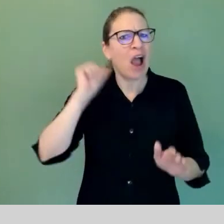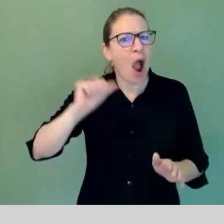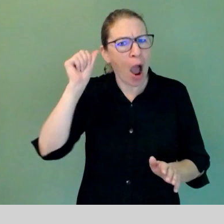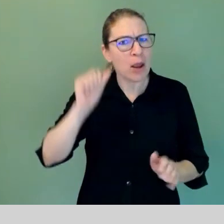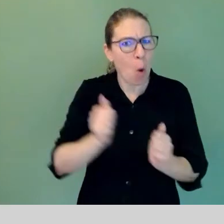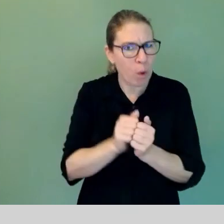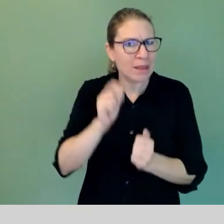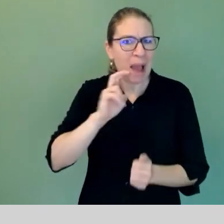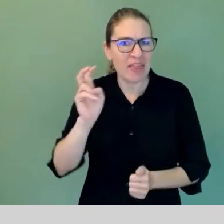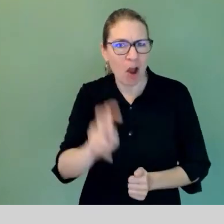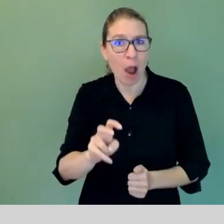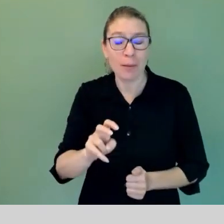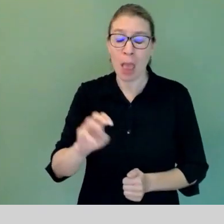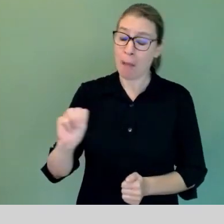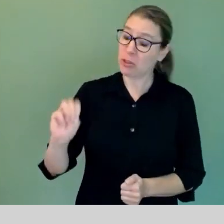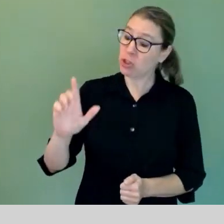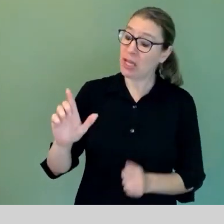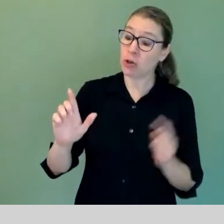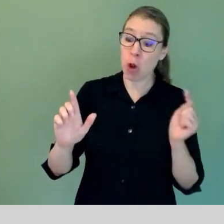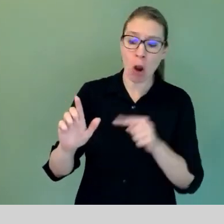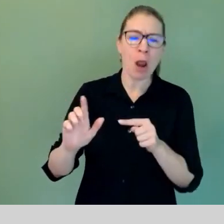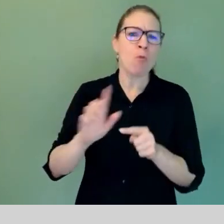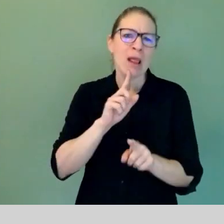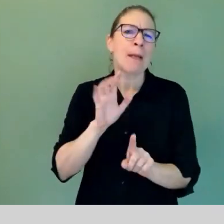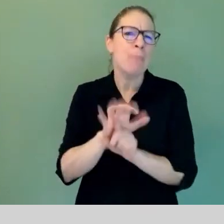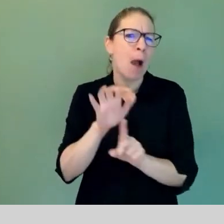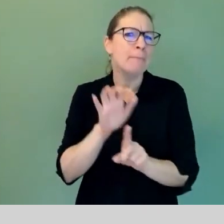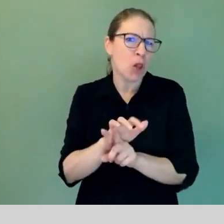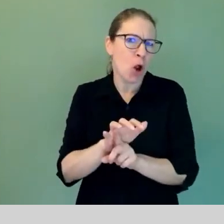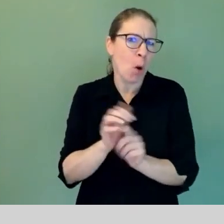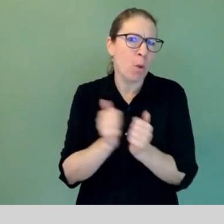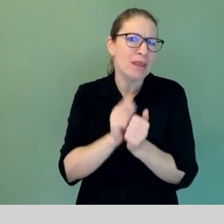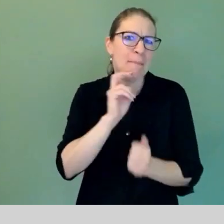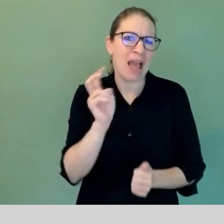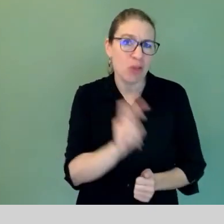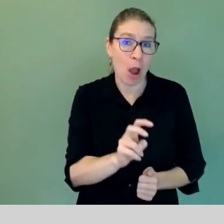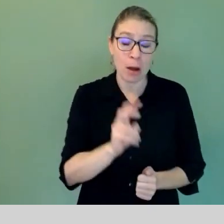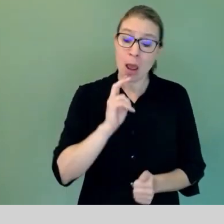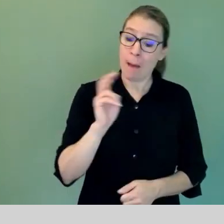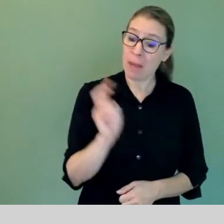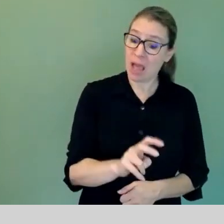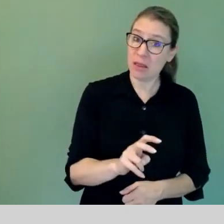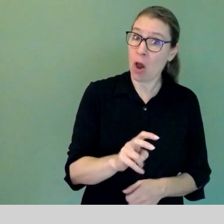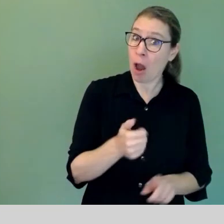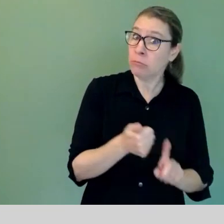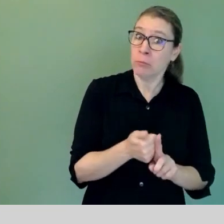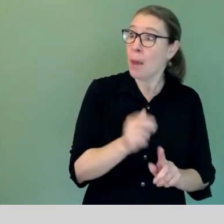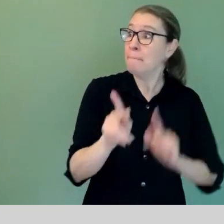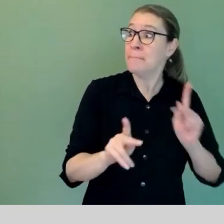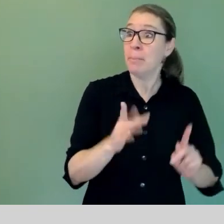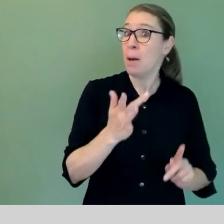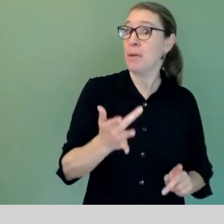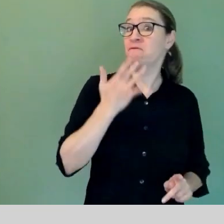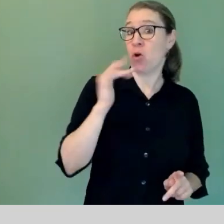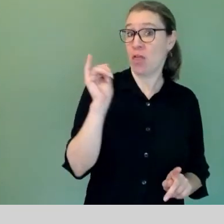and I wanted to use Python for it. You know machine learning has been really popular and with Python and Python has been the language